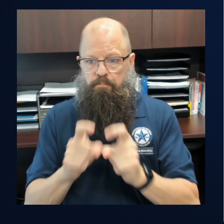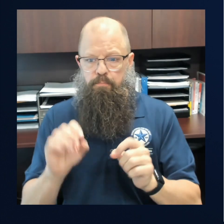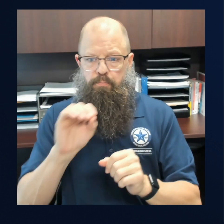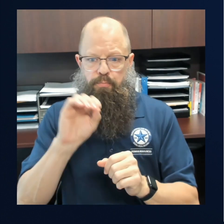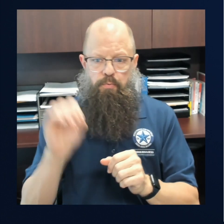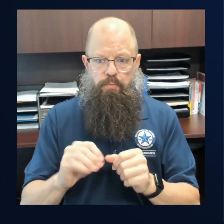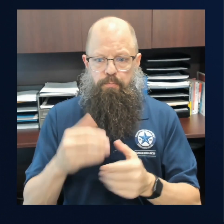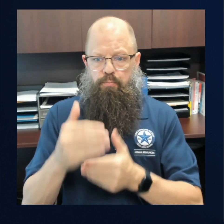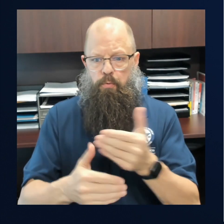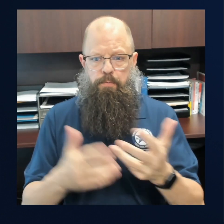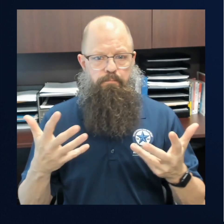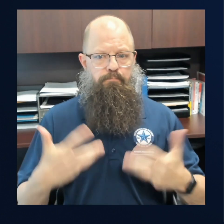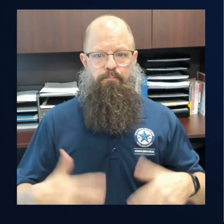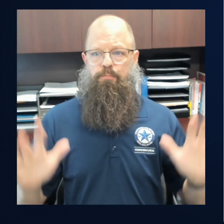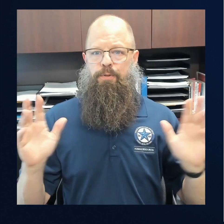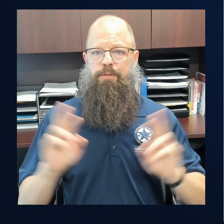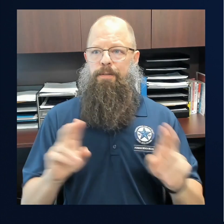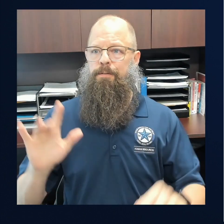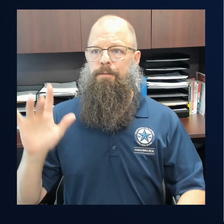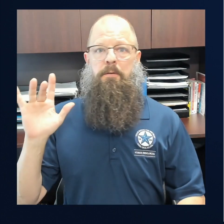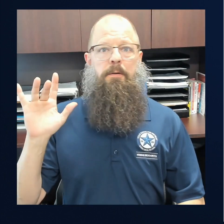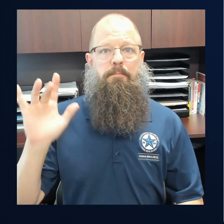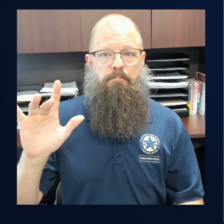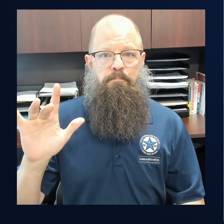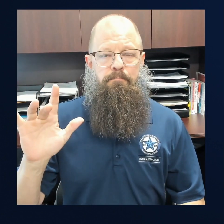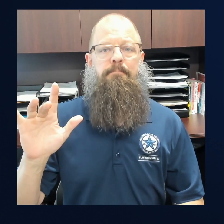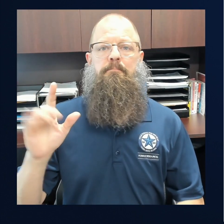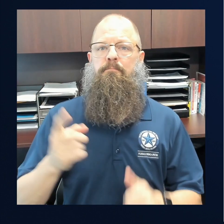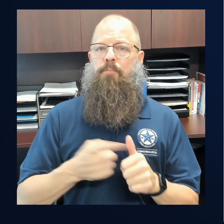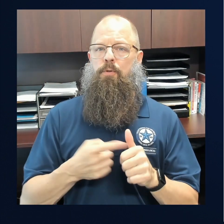you've completed the Performance Goal; you've done the percentage of progress;